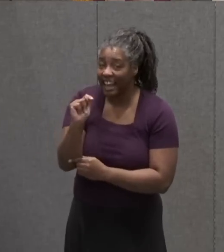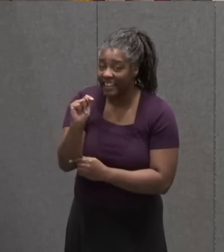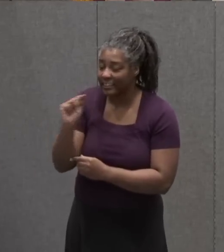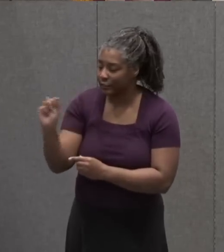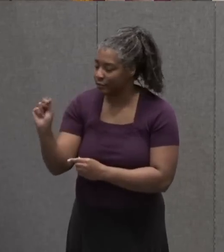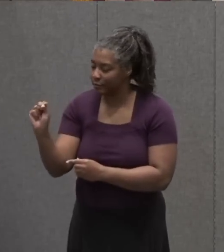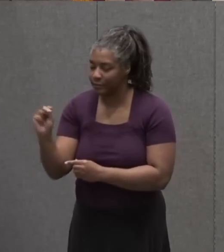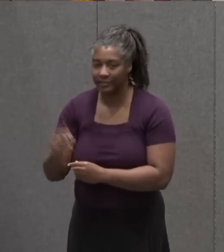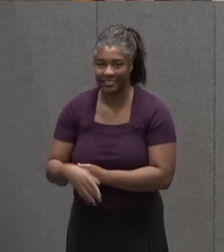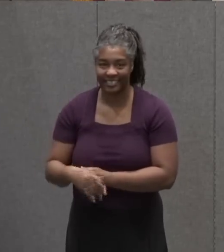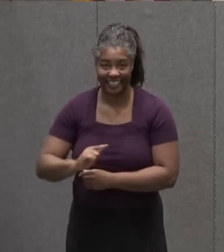your turn